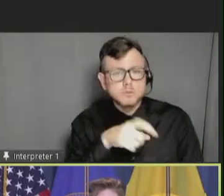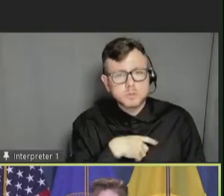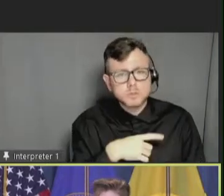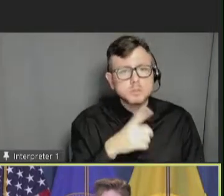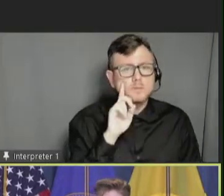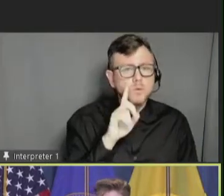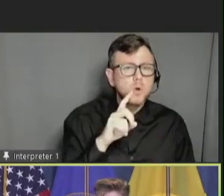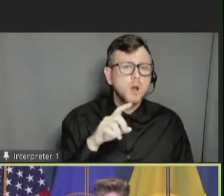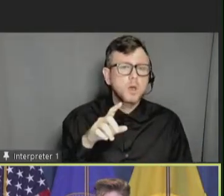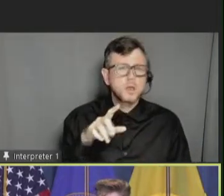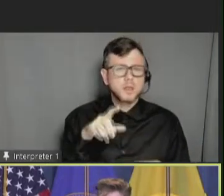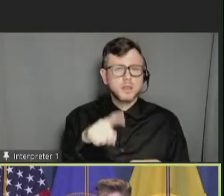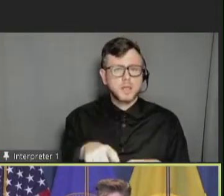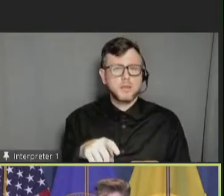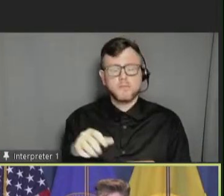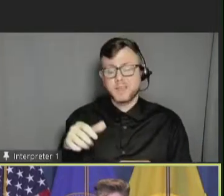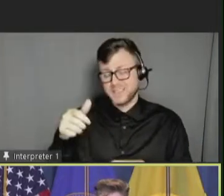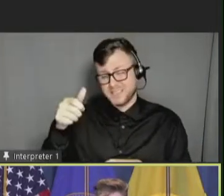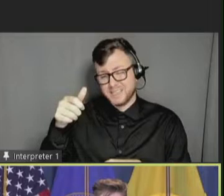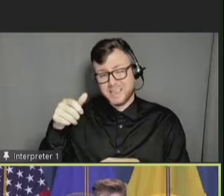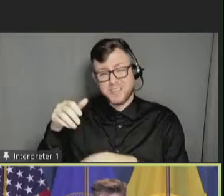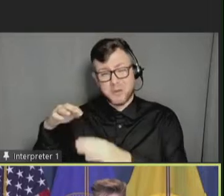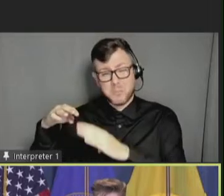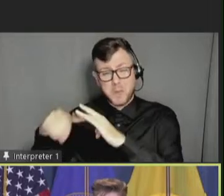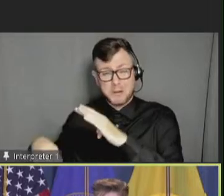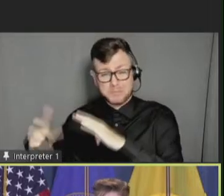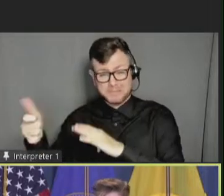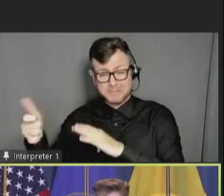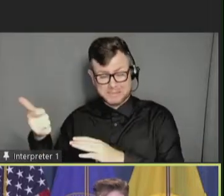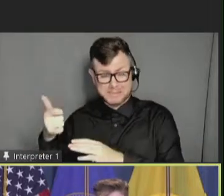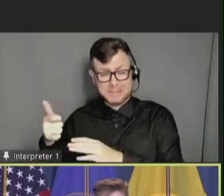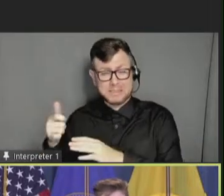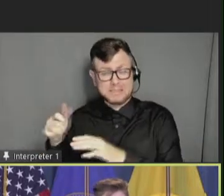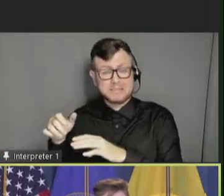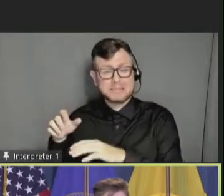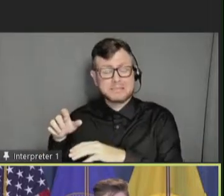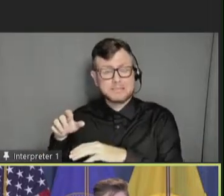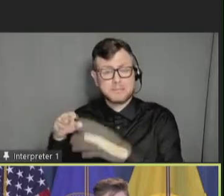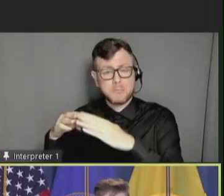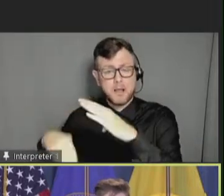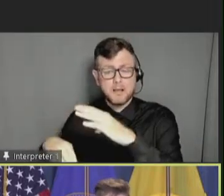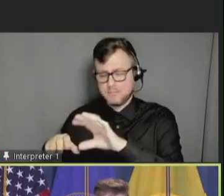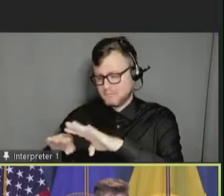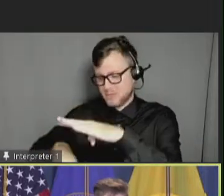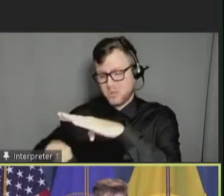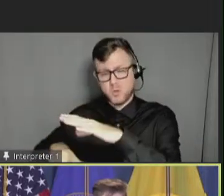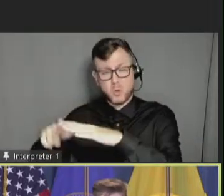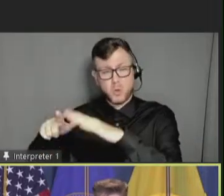like our bottom 10 performing countries, we still see evidence of equity focused action,